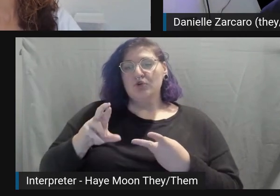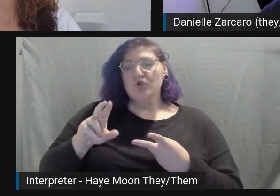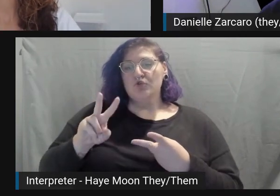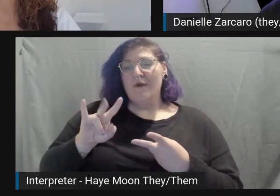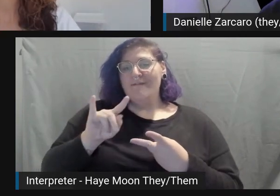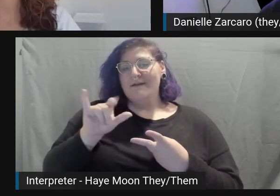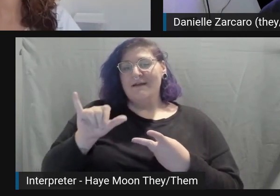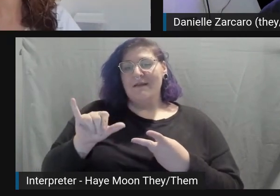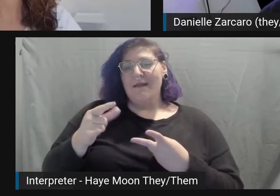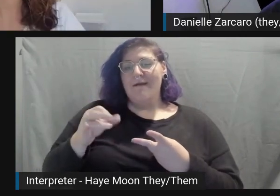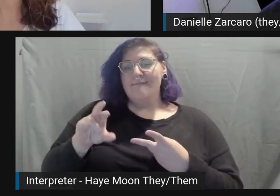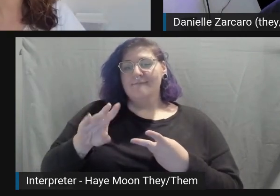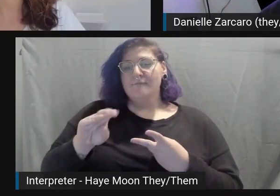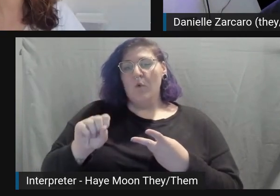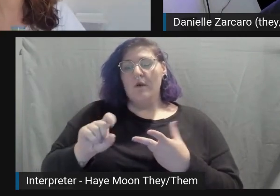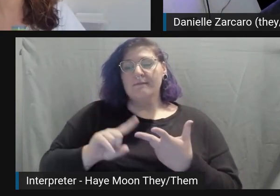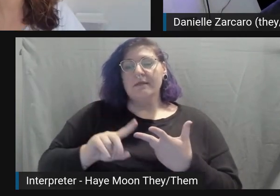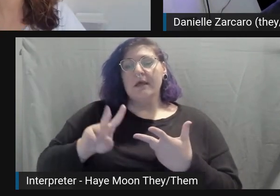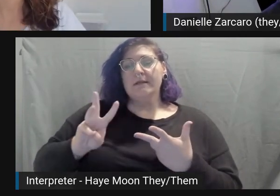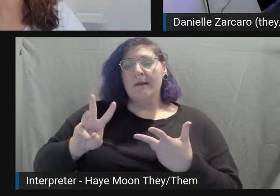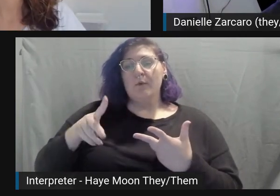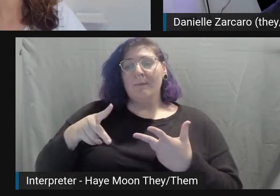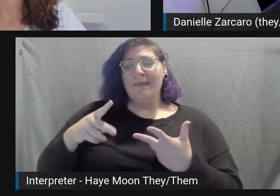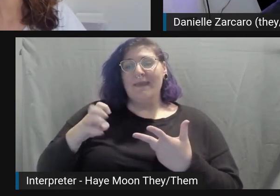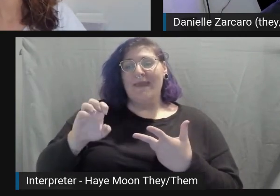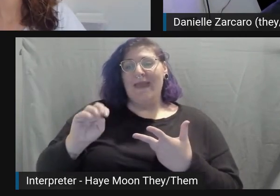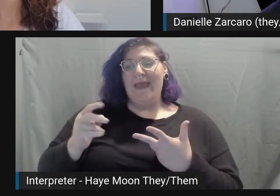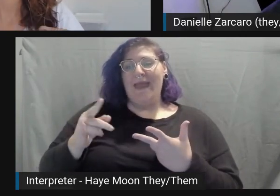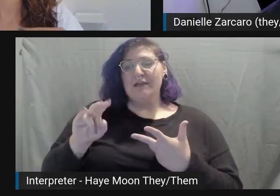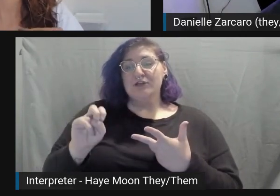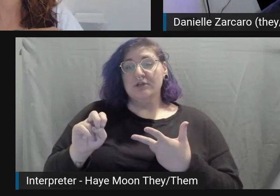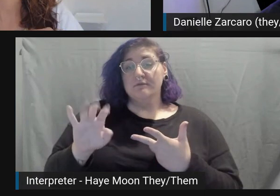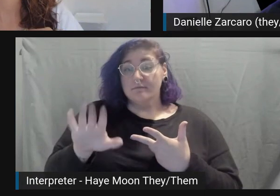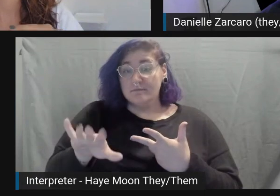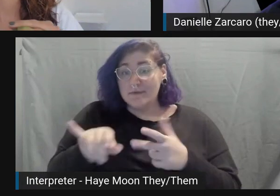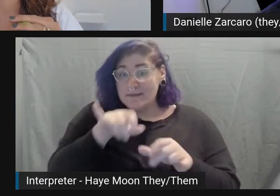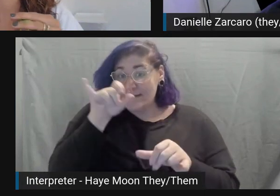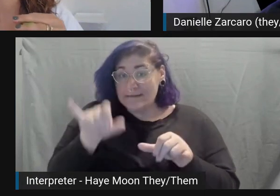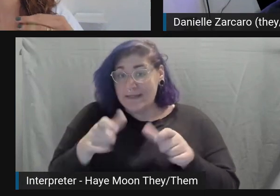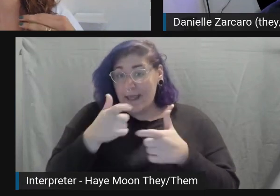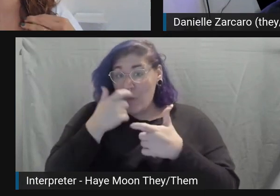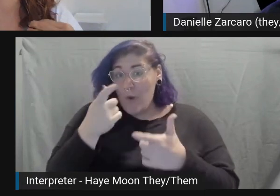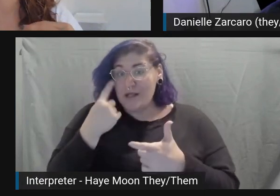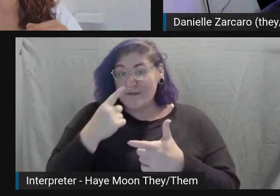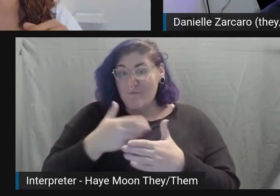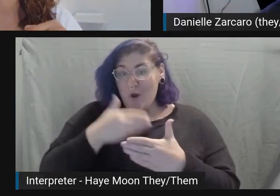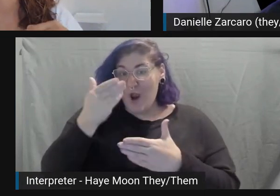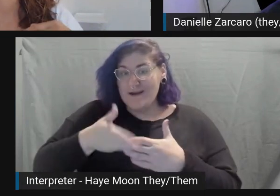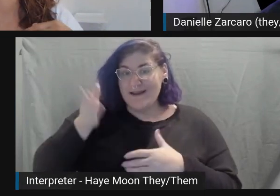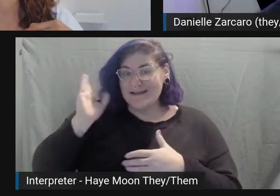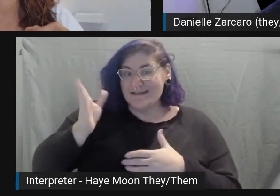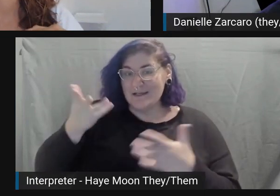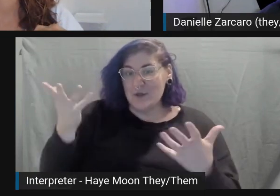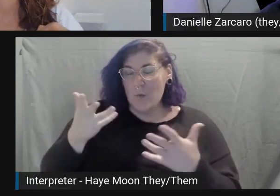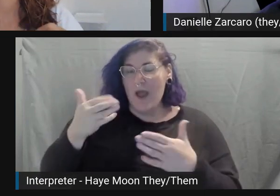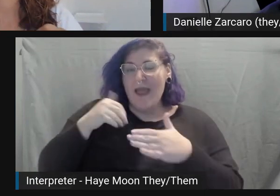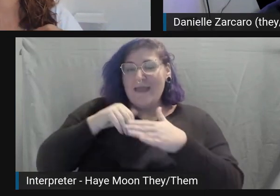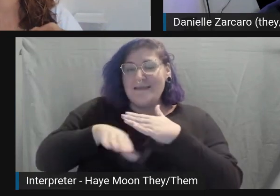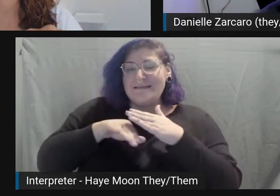We are going to have you stay tuned for our next session, which is Accessibility of Common Gutenberg Blocks,